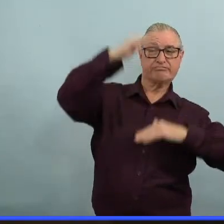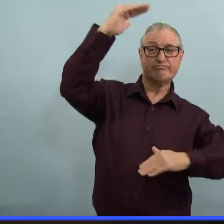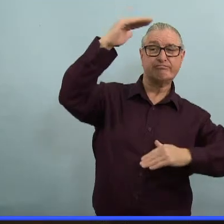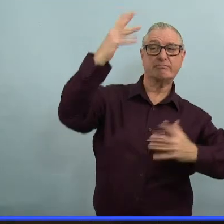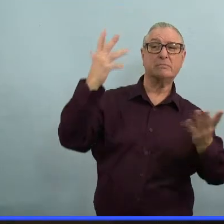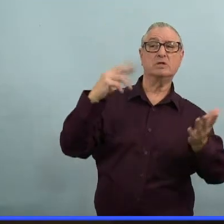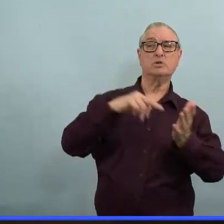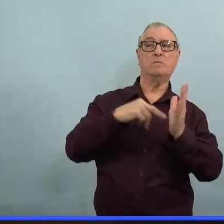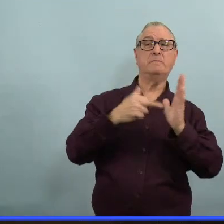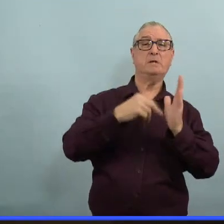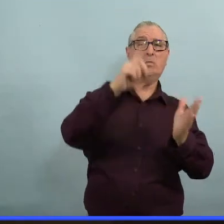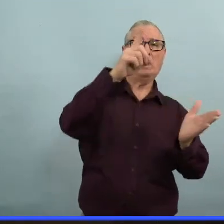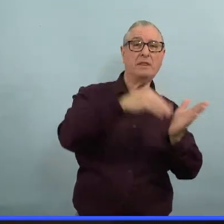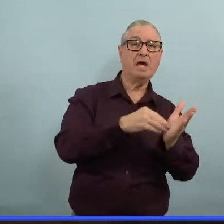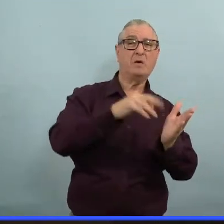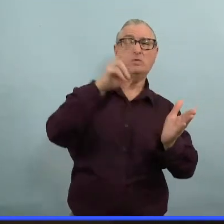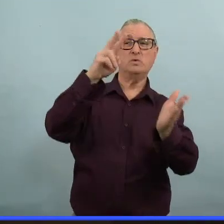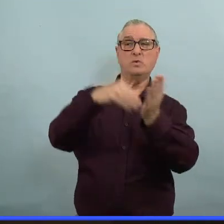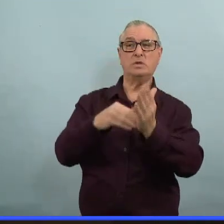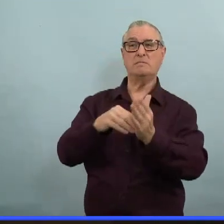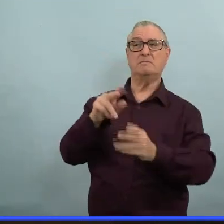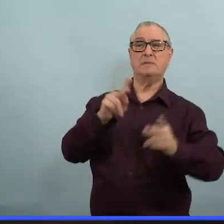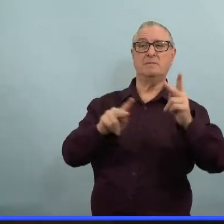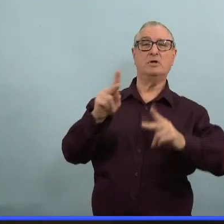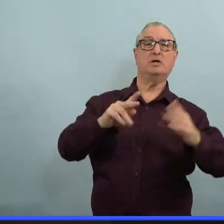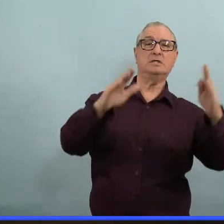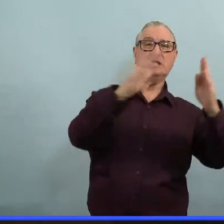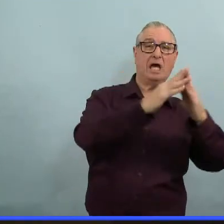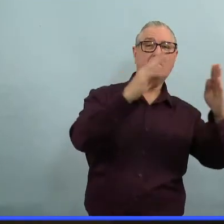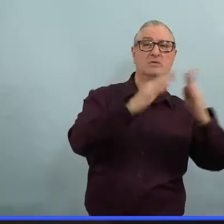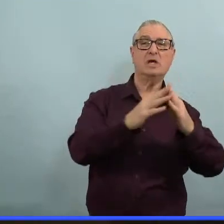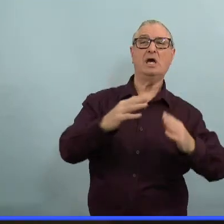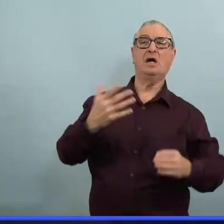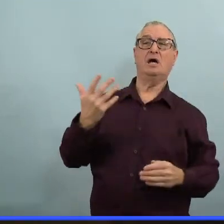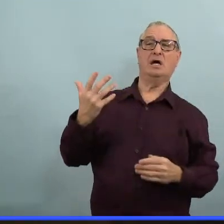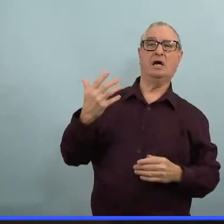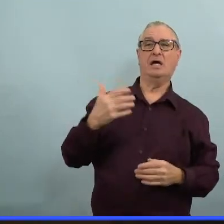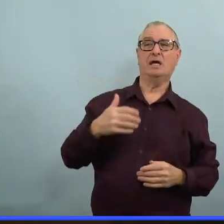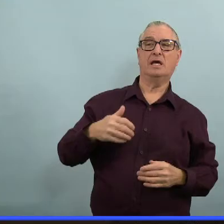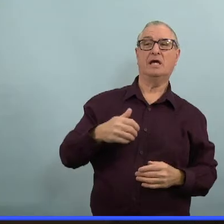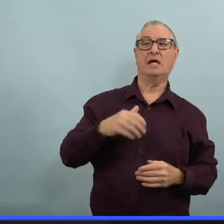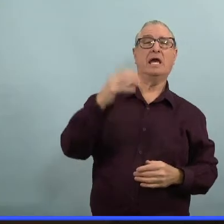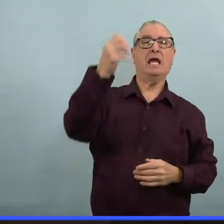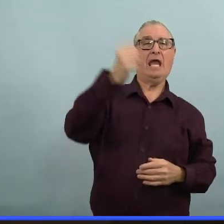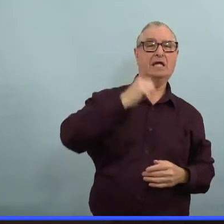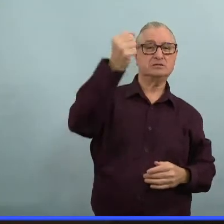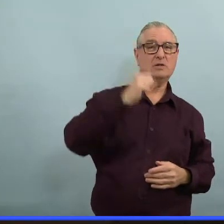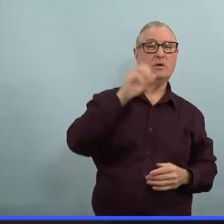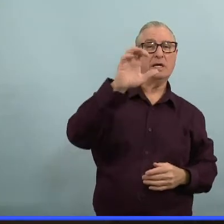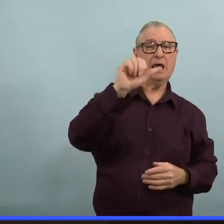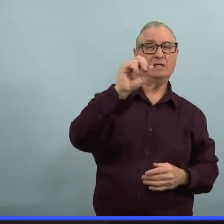is is that not an additional risk and who who asked for that cap to be lifted so what i would